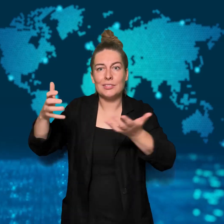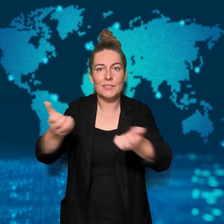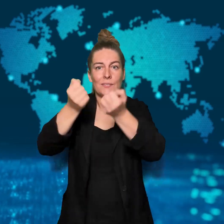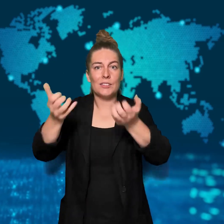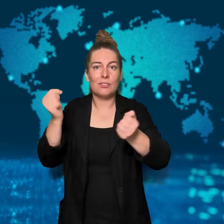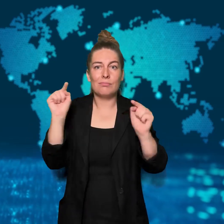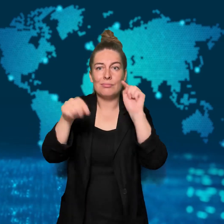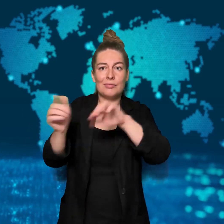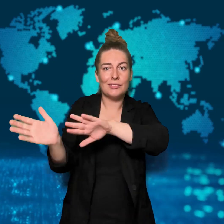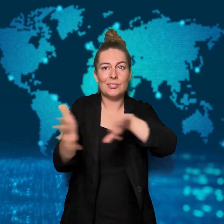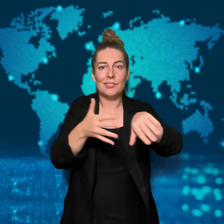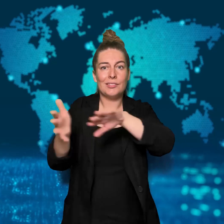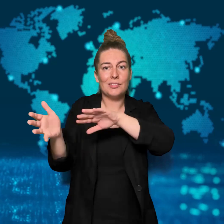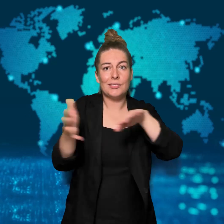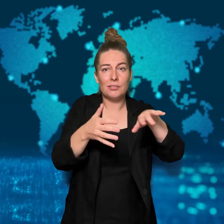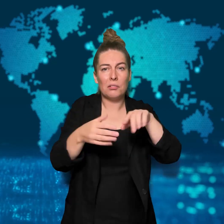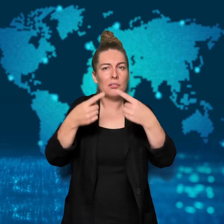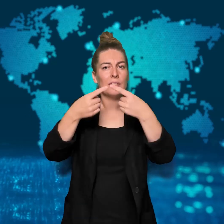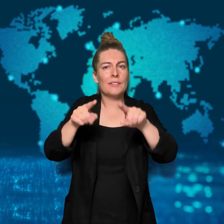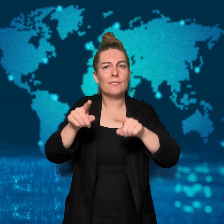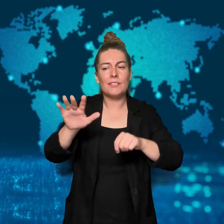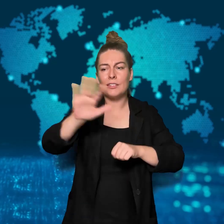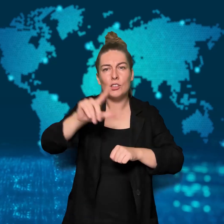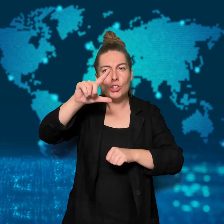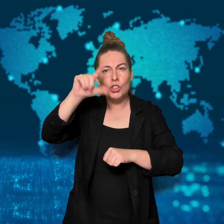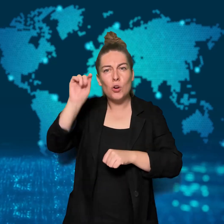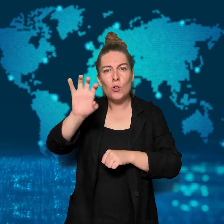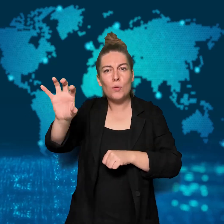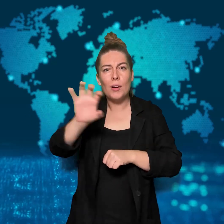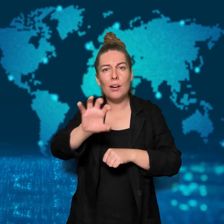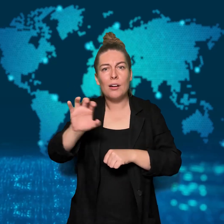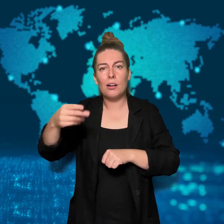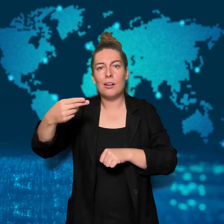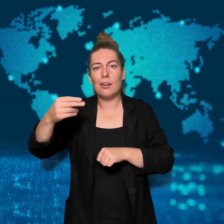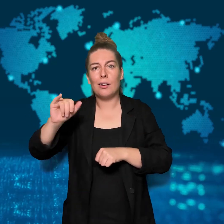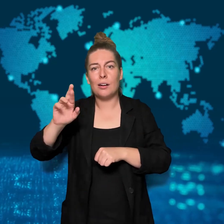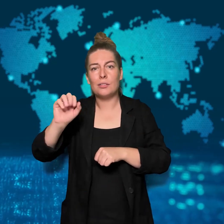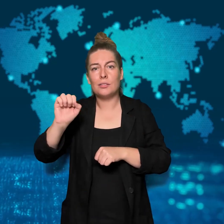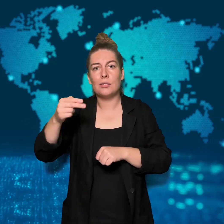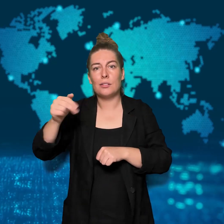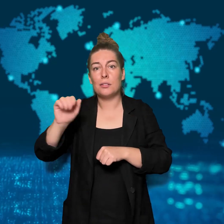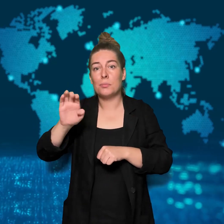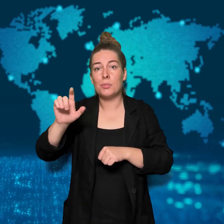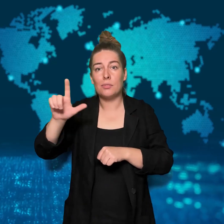Rescue efforts are underway to evacuate those people.